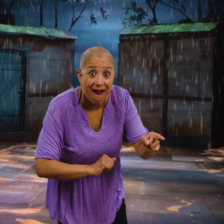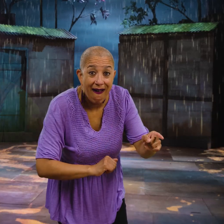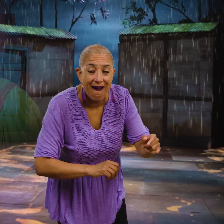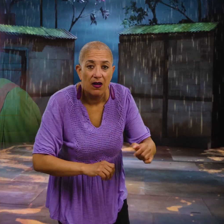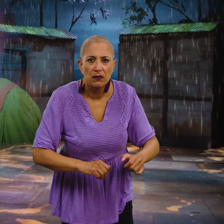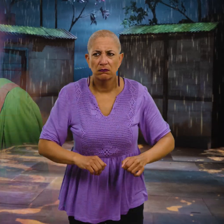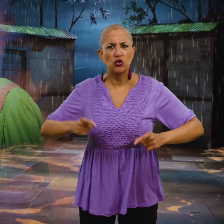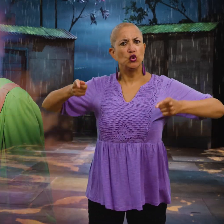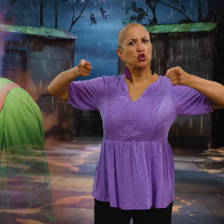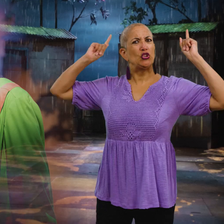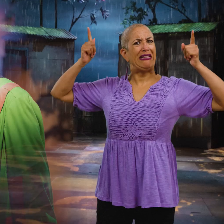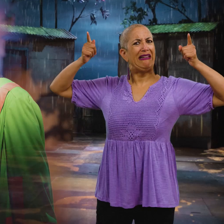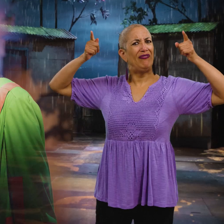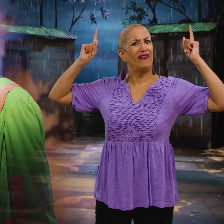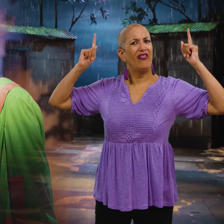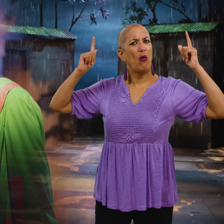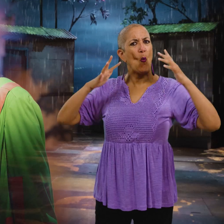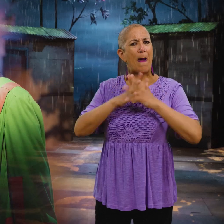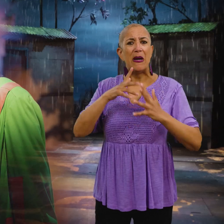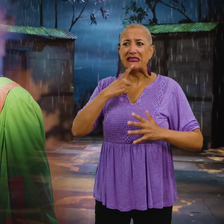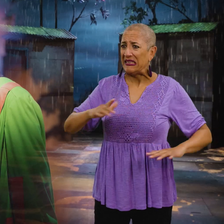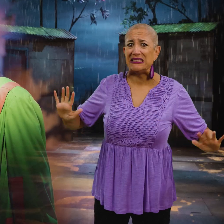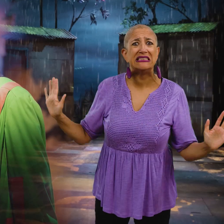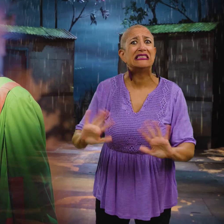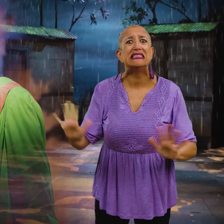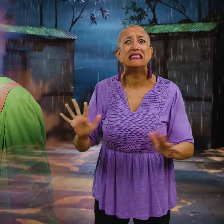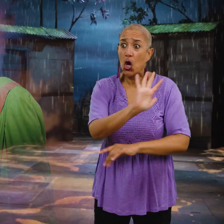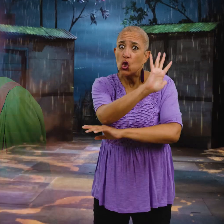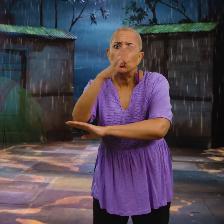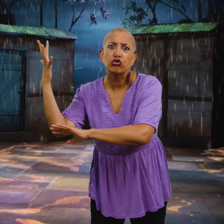Chief Wimbe warns that the trees protect the land from flooding and drought.